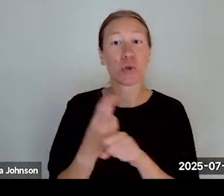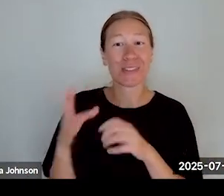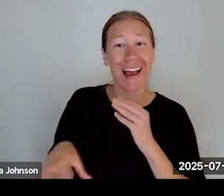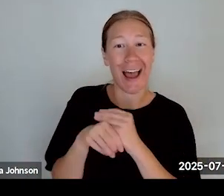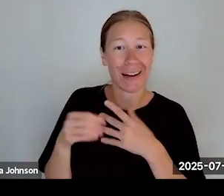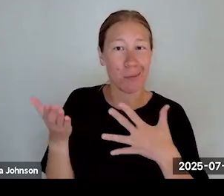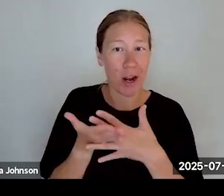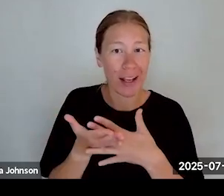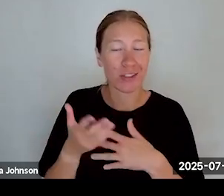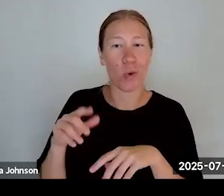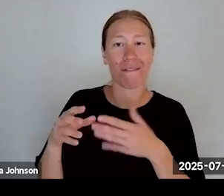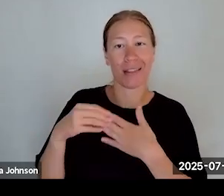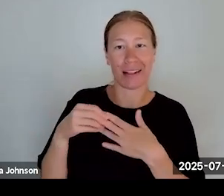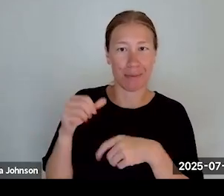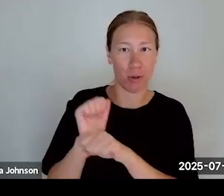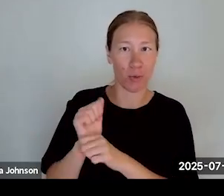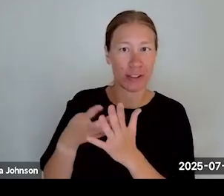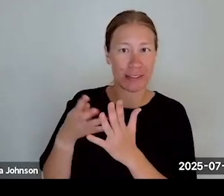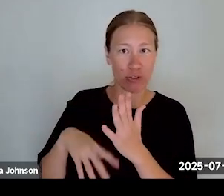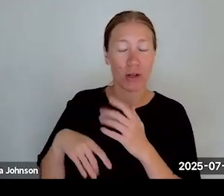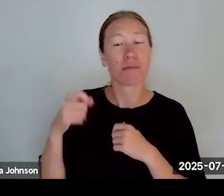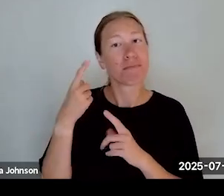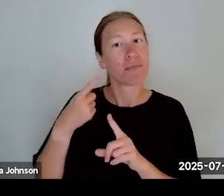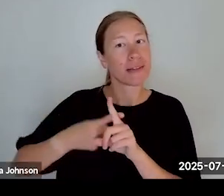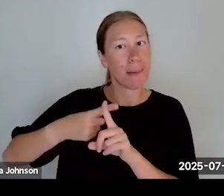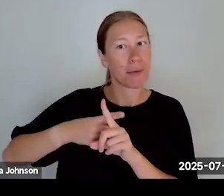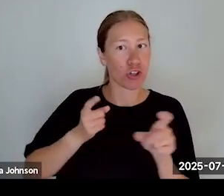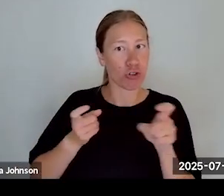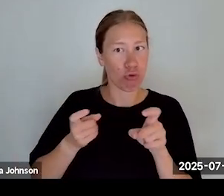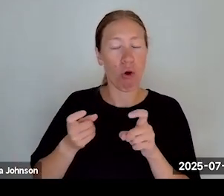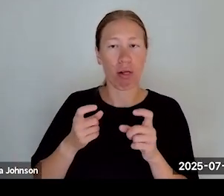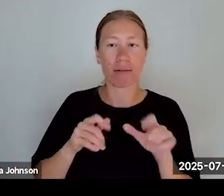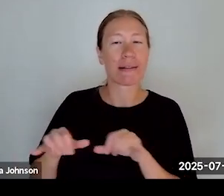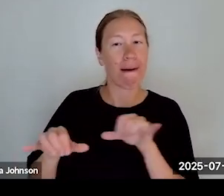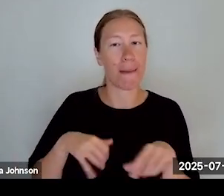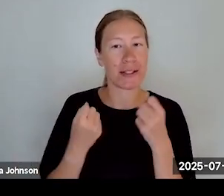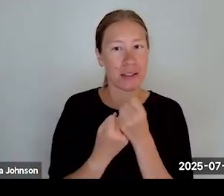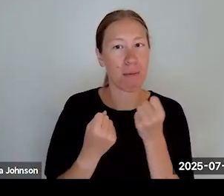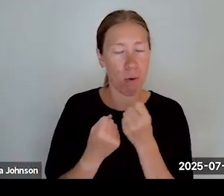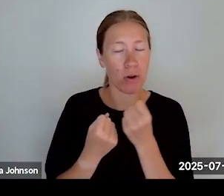Temperature control in the workspace is also a common supportive measure to reduce the frequency of migraines.